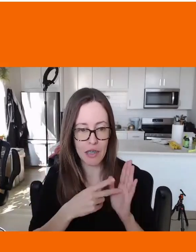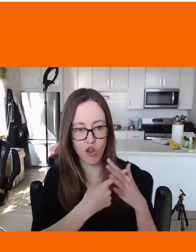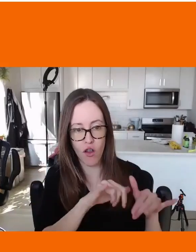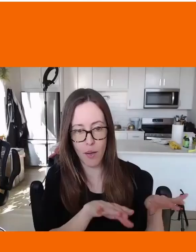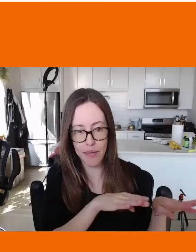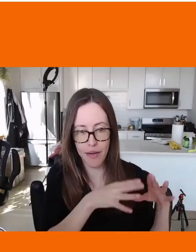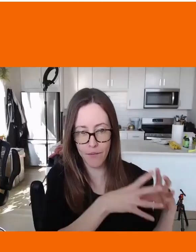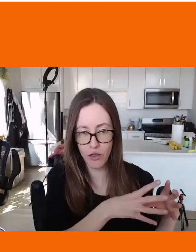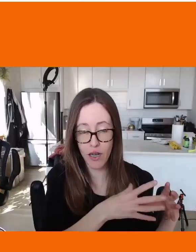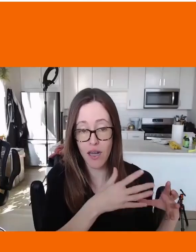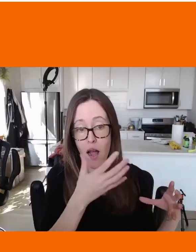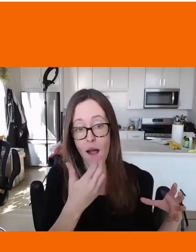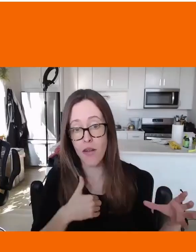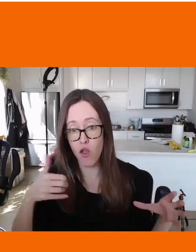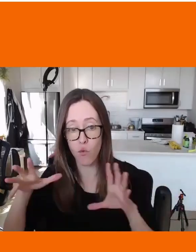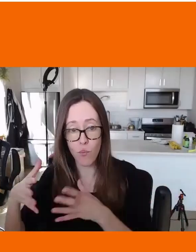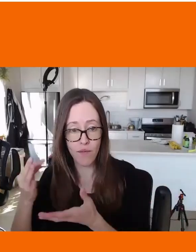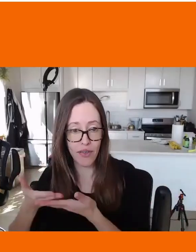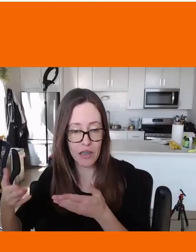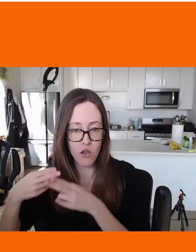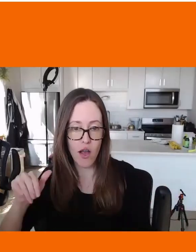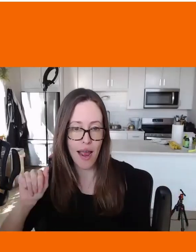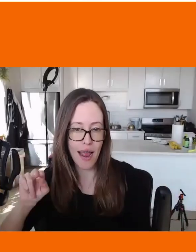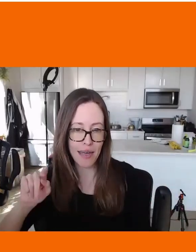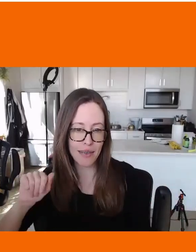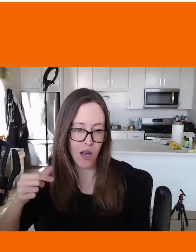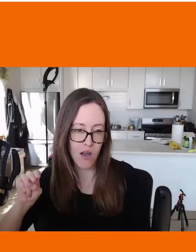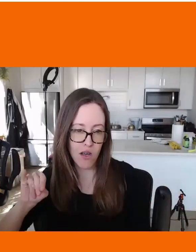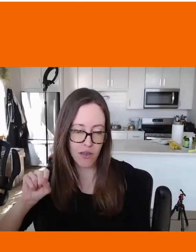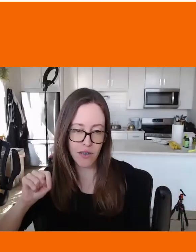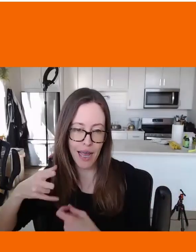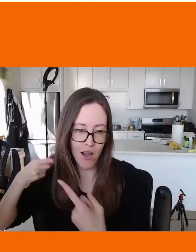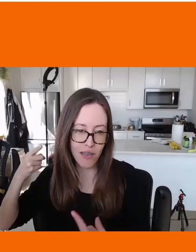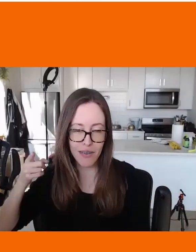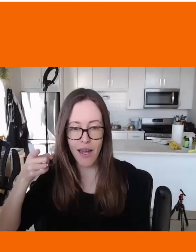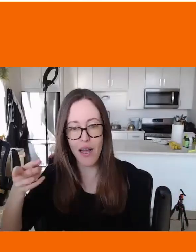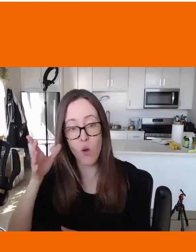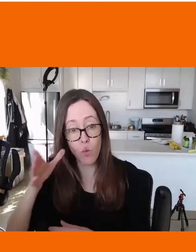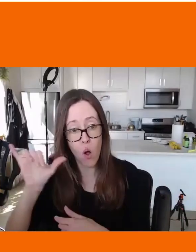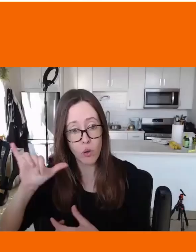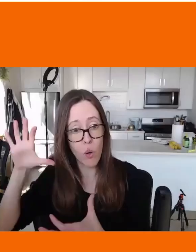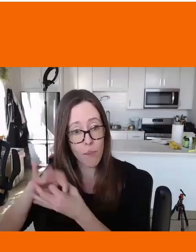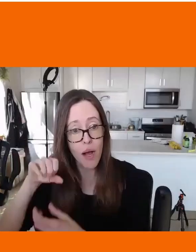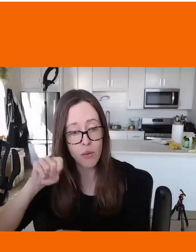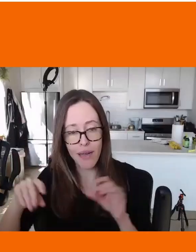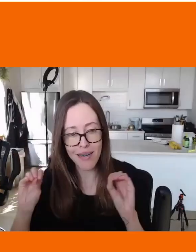That's what we call an agonist. Now there's another group called antagonists, which means it binds